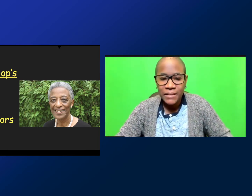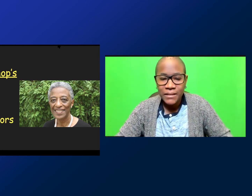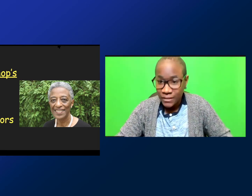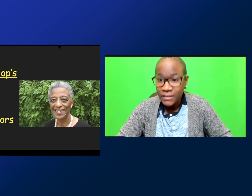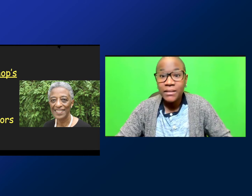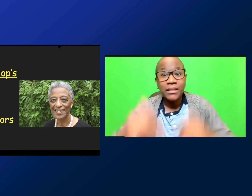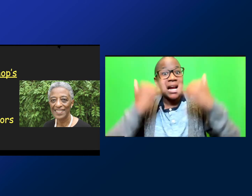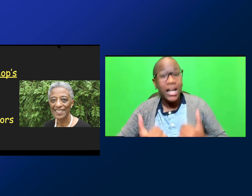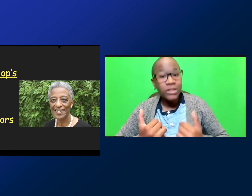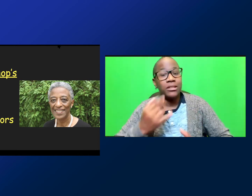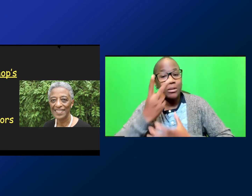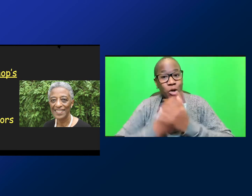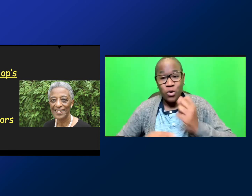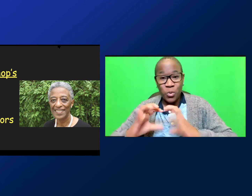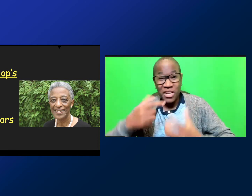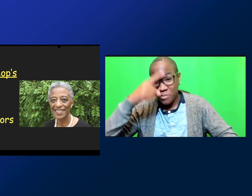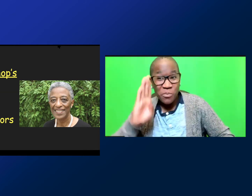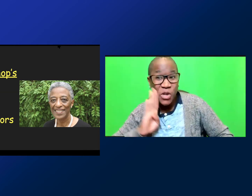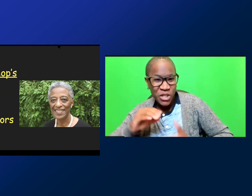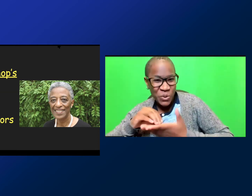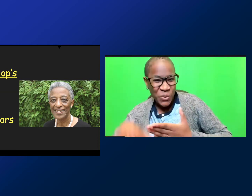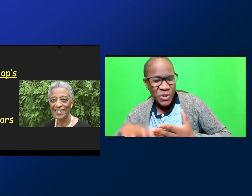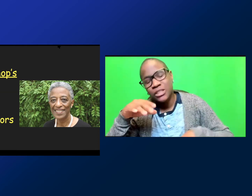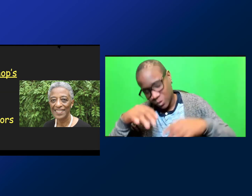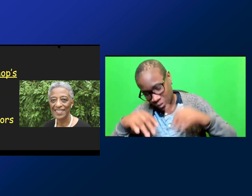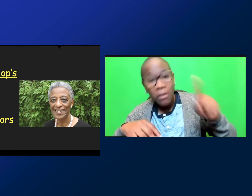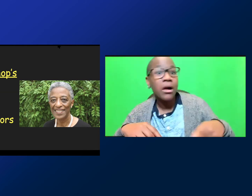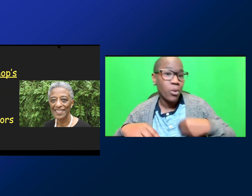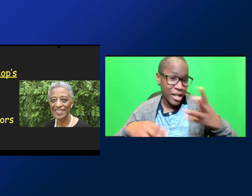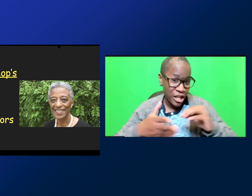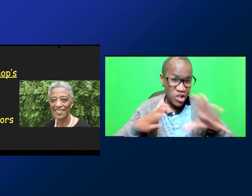marginalized and white look and look at each other's lives and kind of learn from each